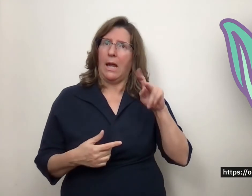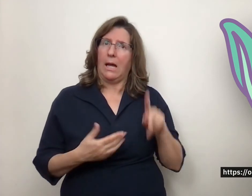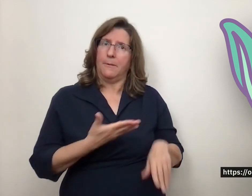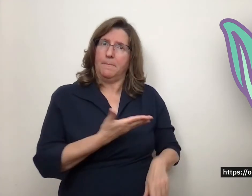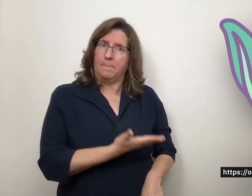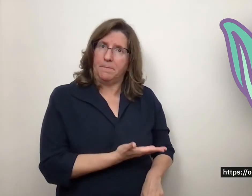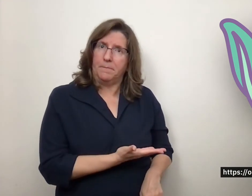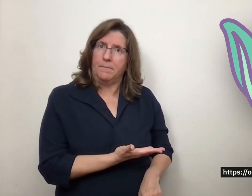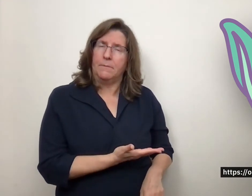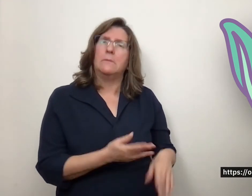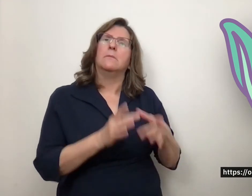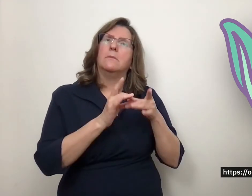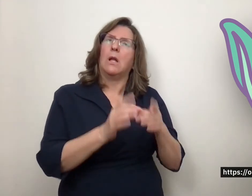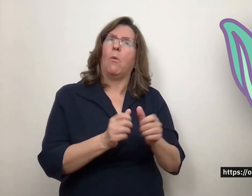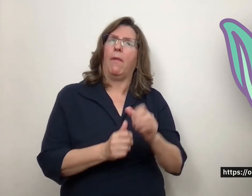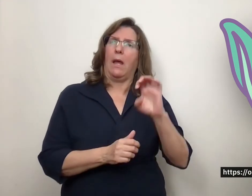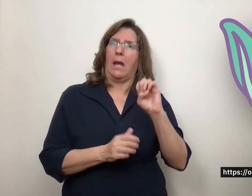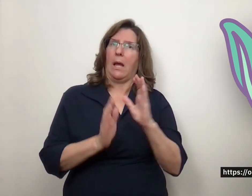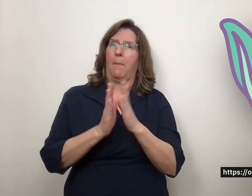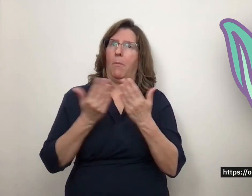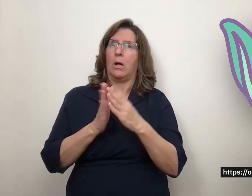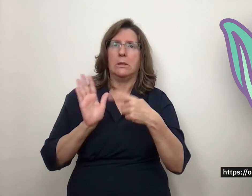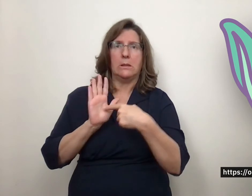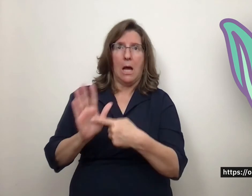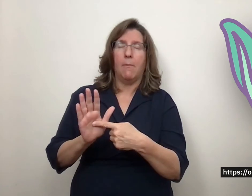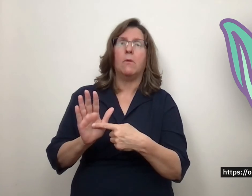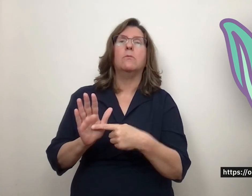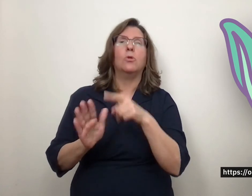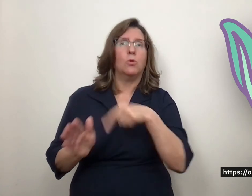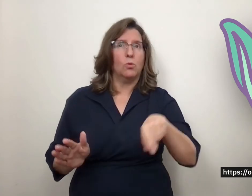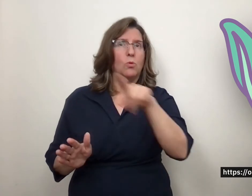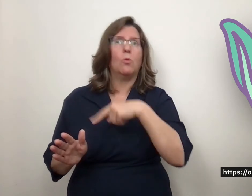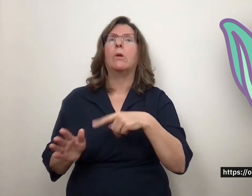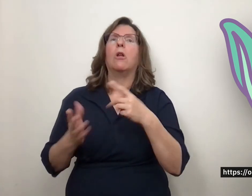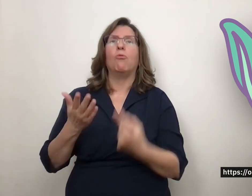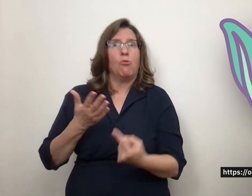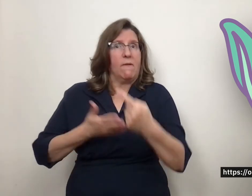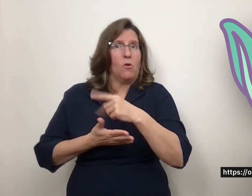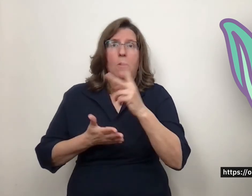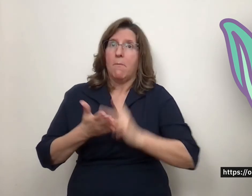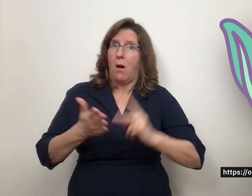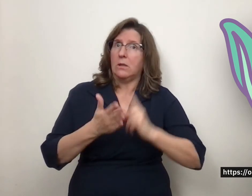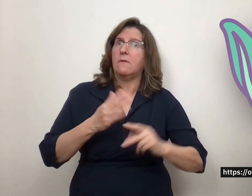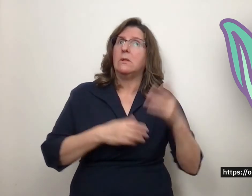I have a link here . . . that you can see to an e-book sample. I invite you to review it.